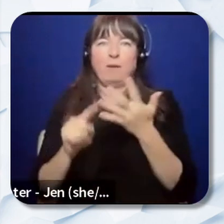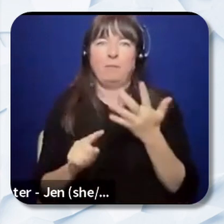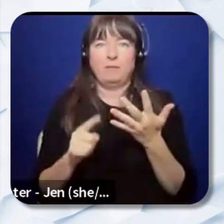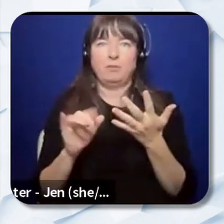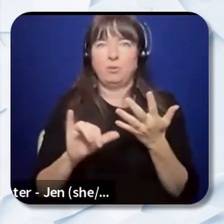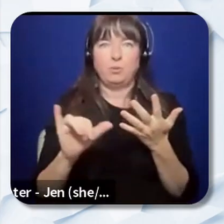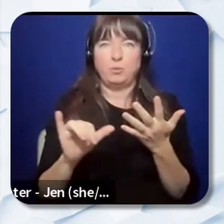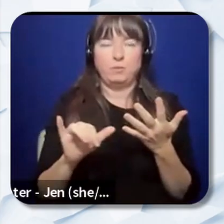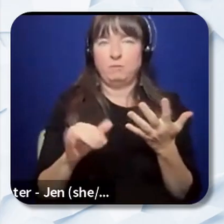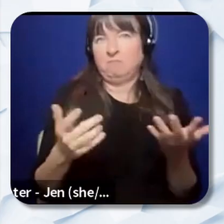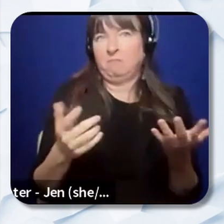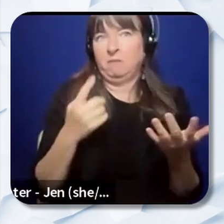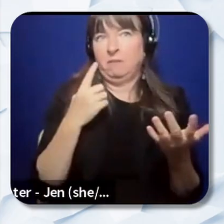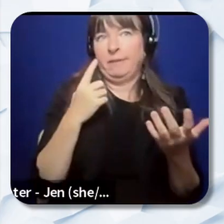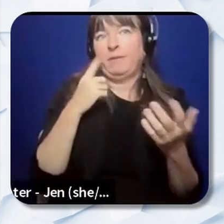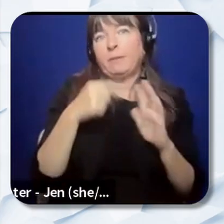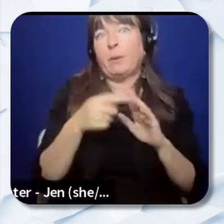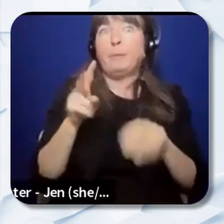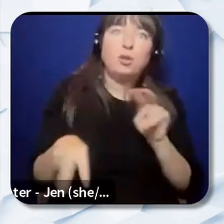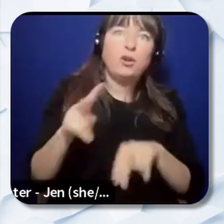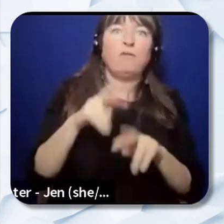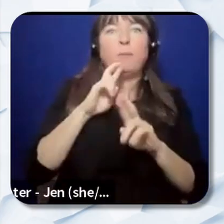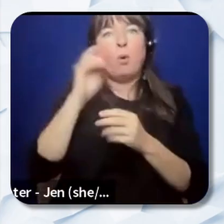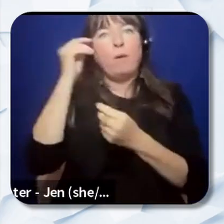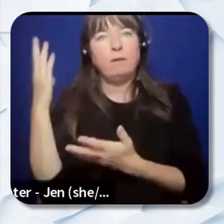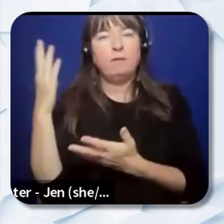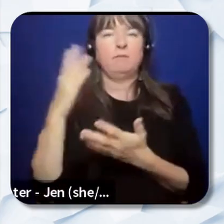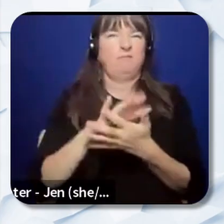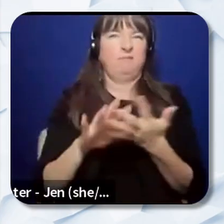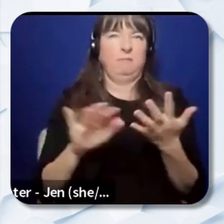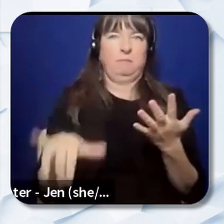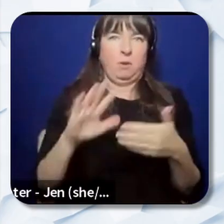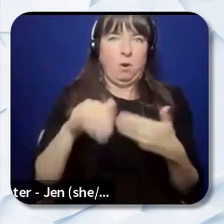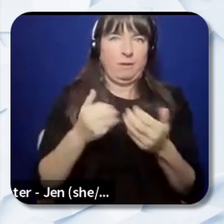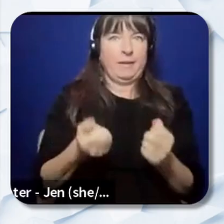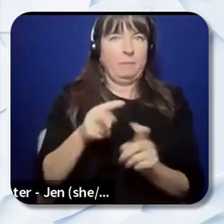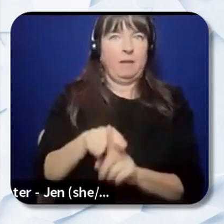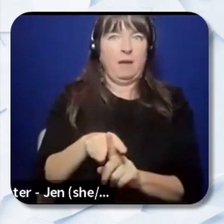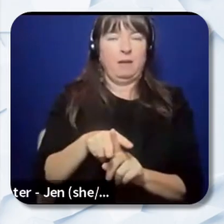you to observe or report out or whatever it is. So I really think it's really letting teachers